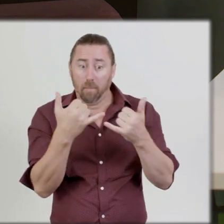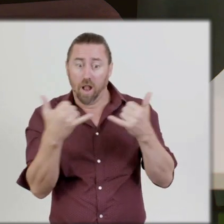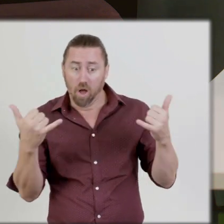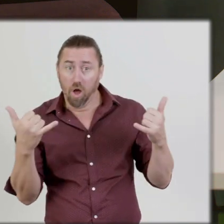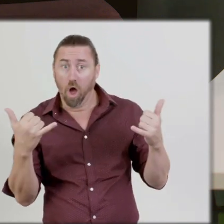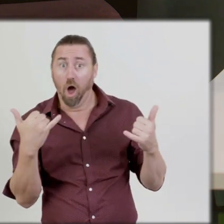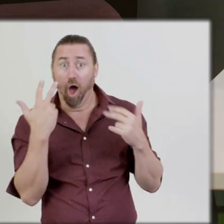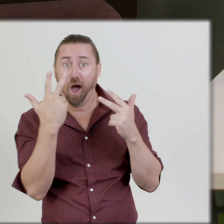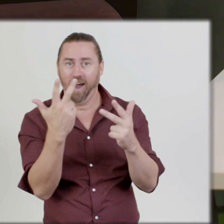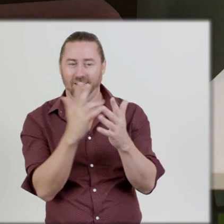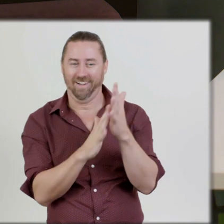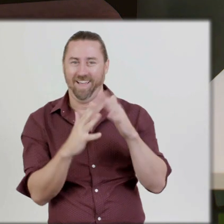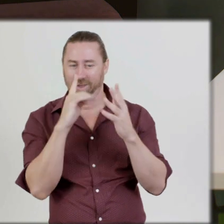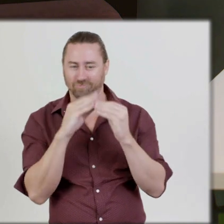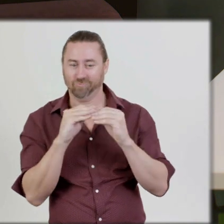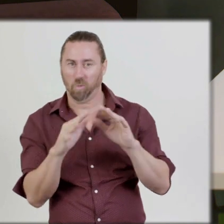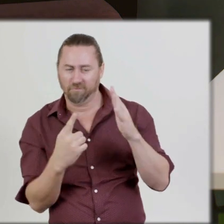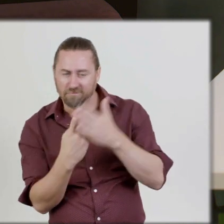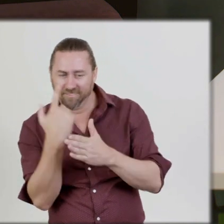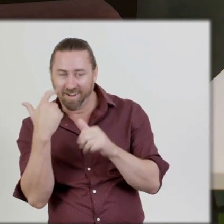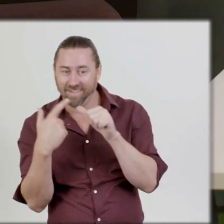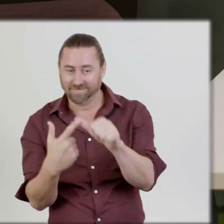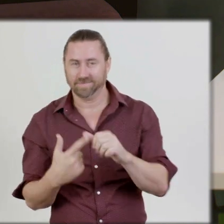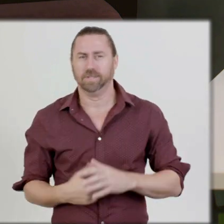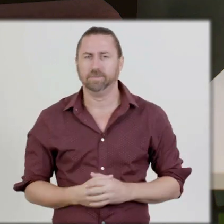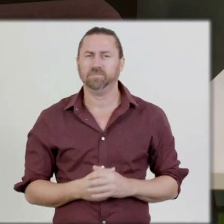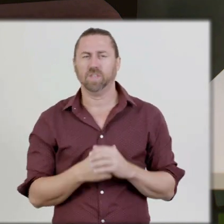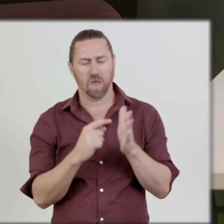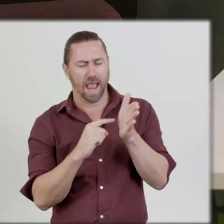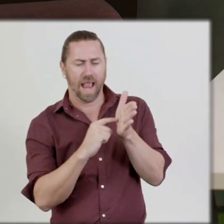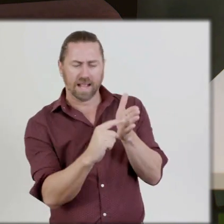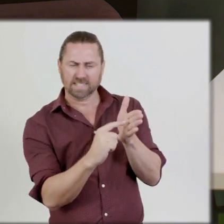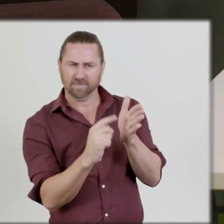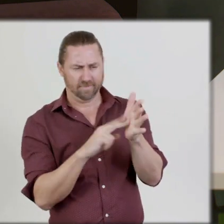The term negative number is used to describe numbers less than zero.